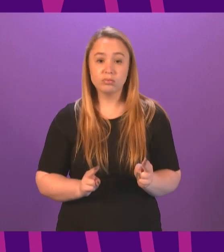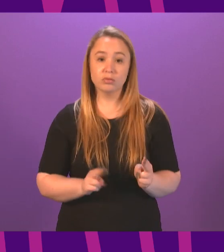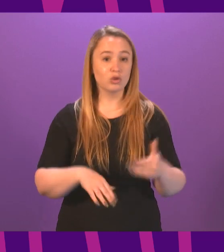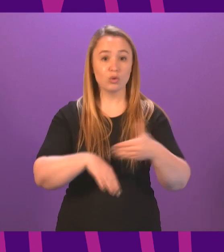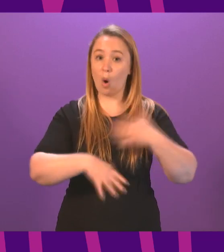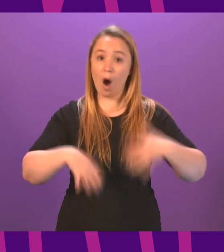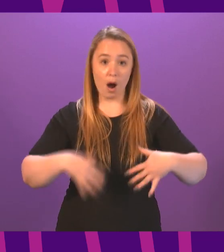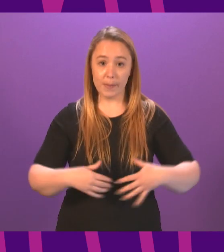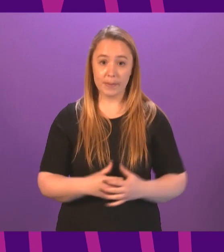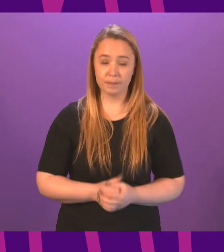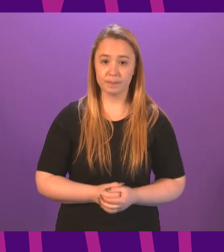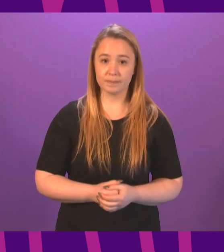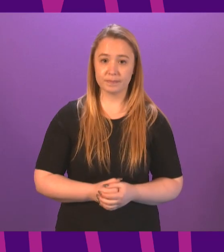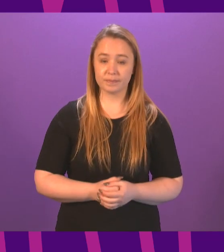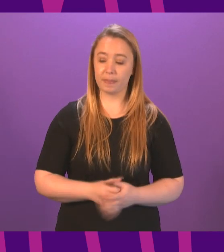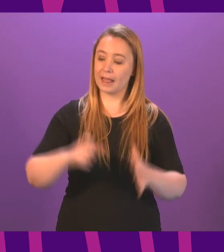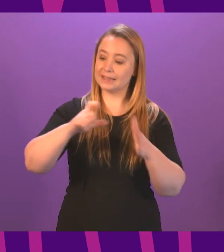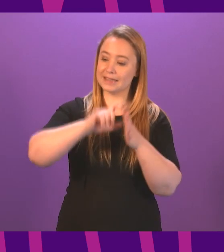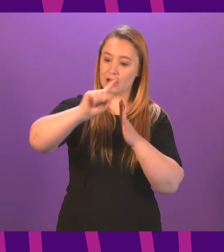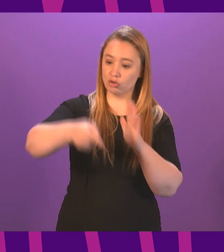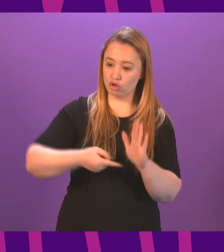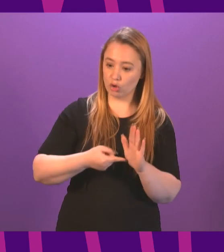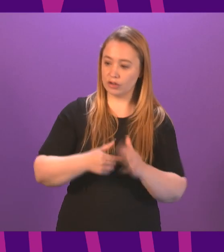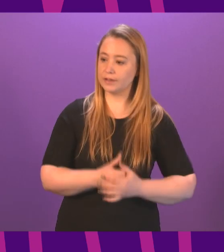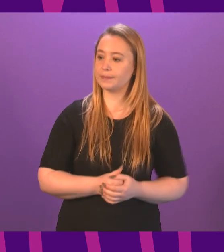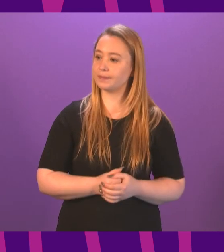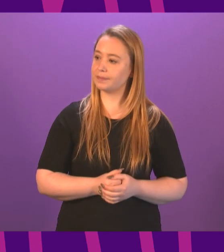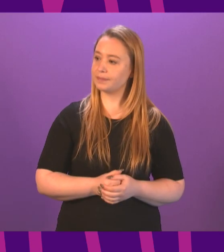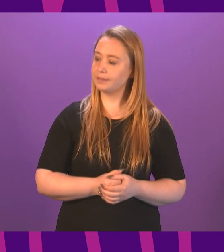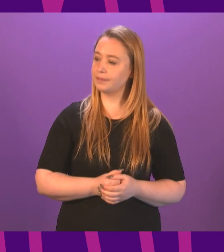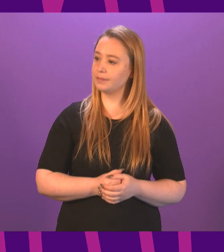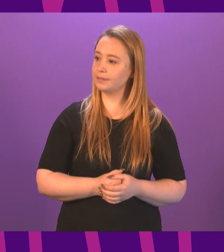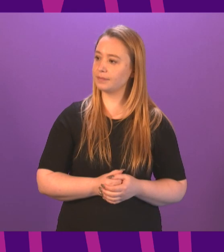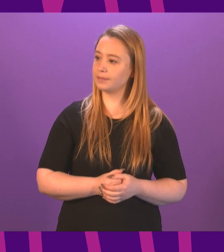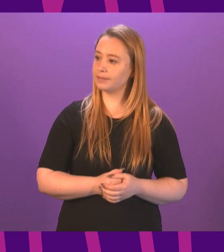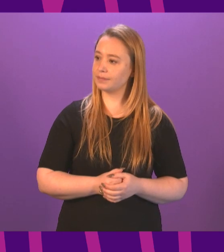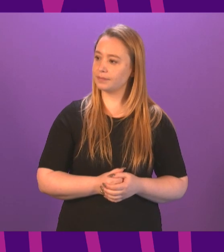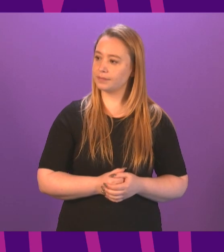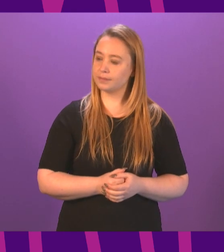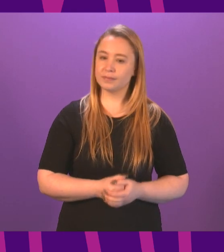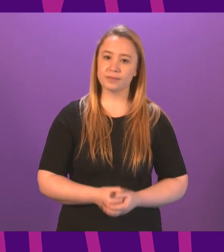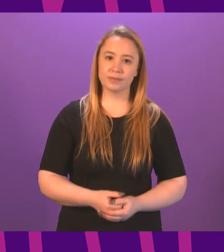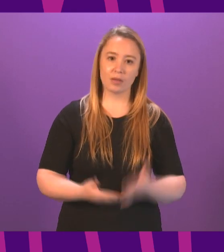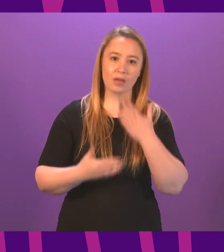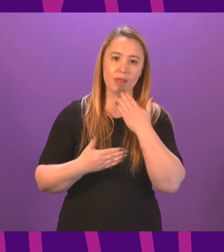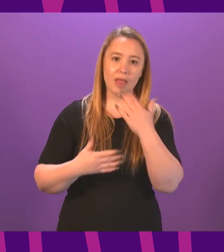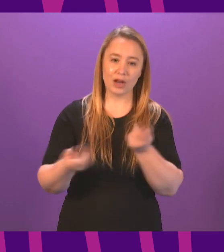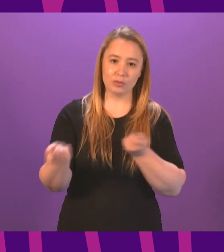Daniel Johnson (Edinburgh Southern) (Lab): In recent days, Ian Murray and I have written